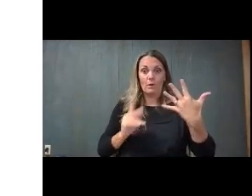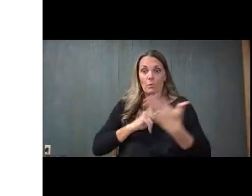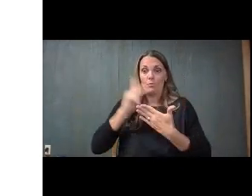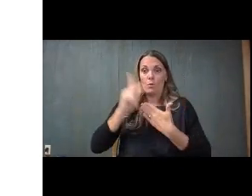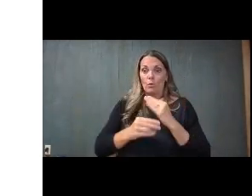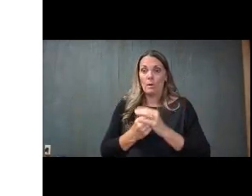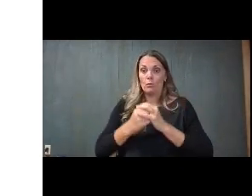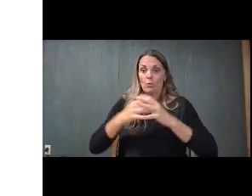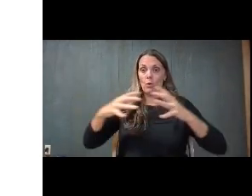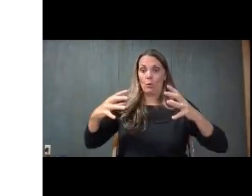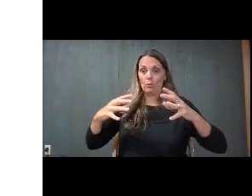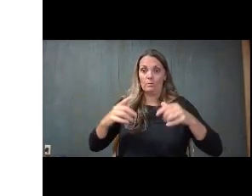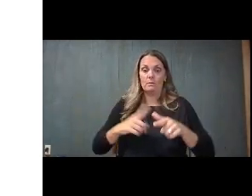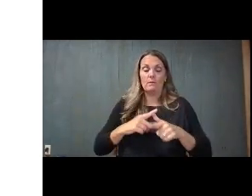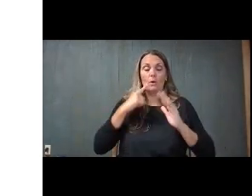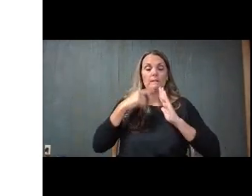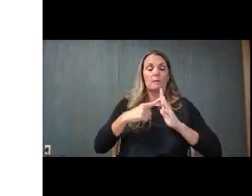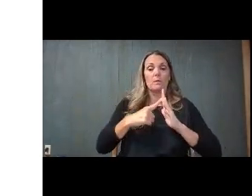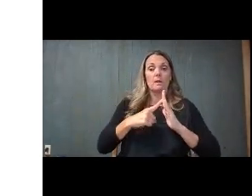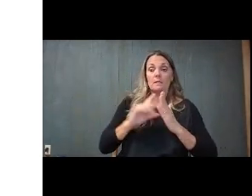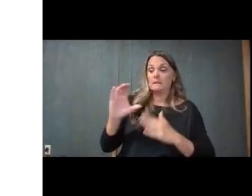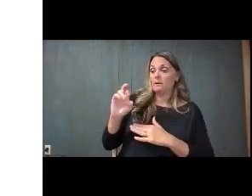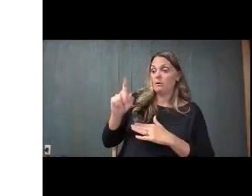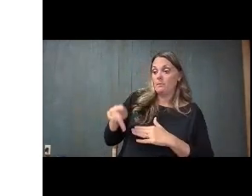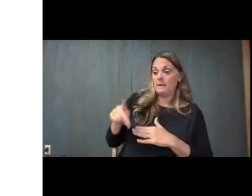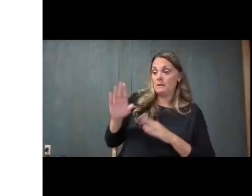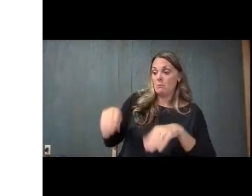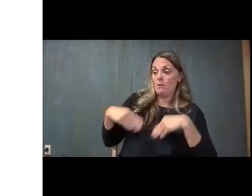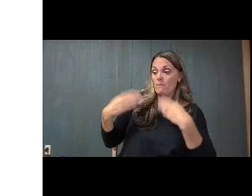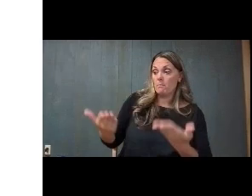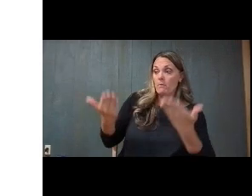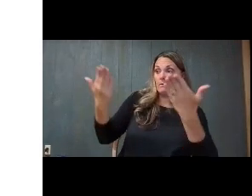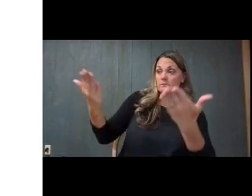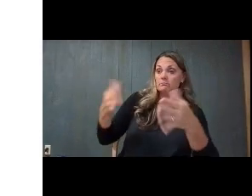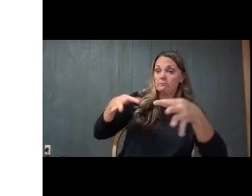For example, does the CRP proposal outline specific